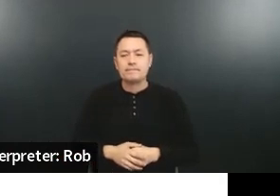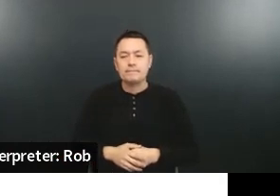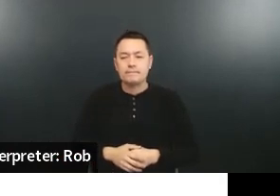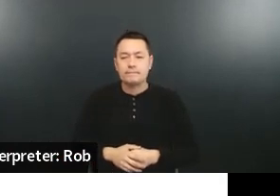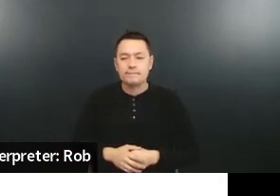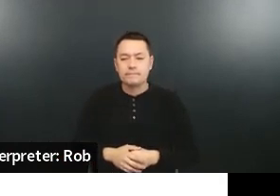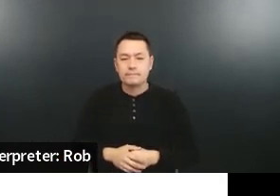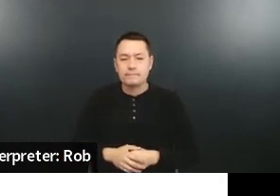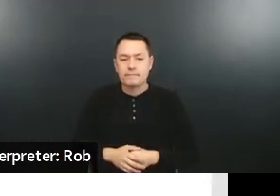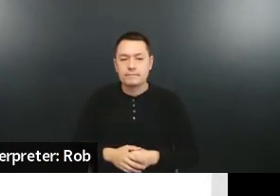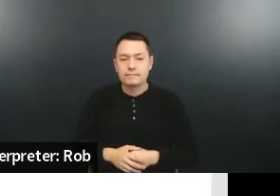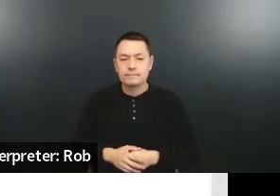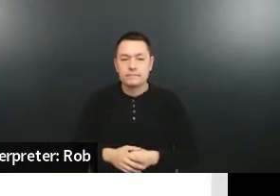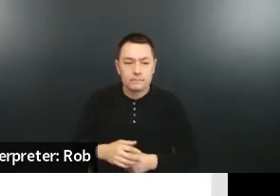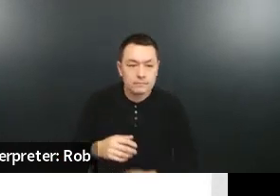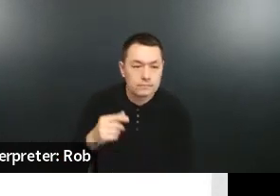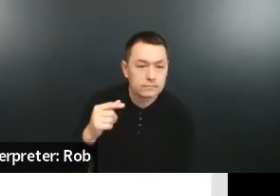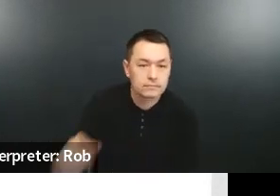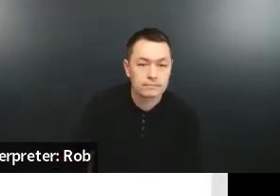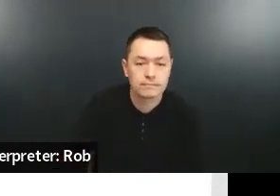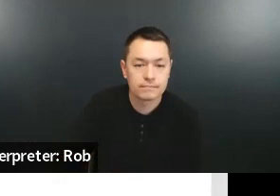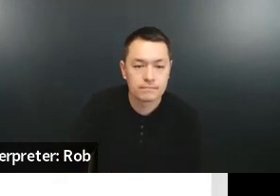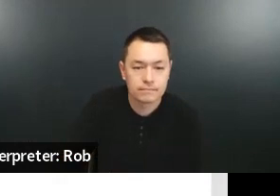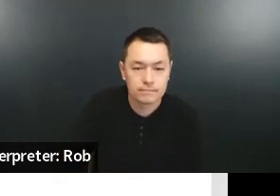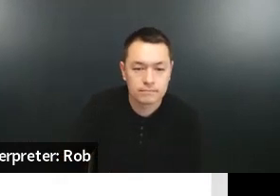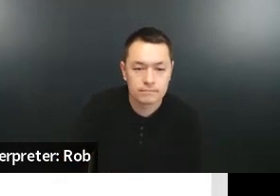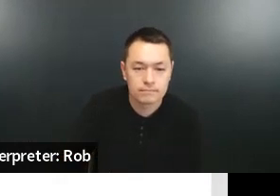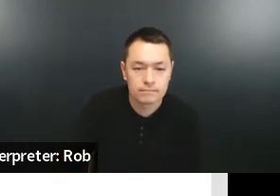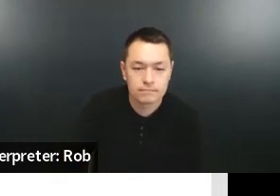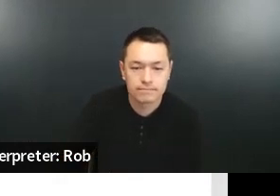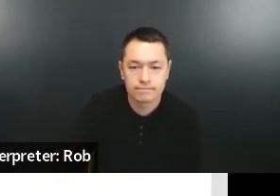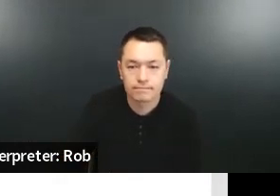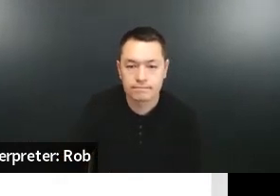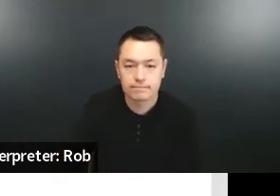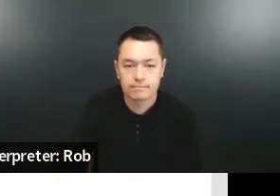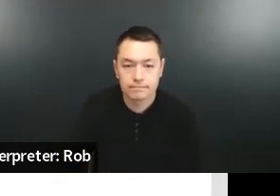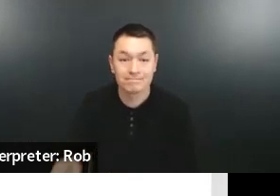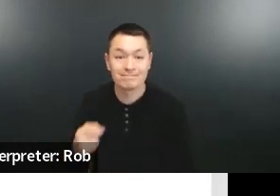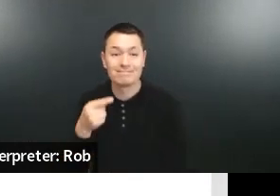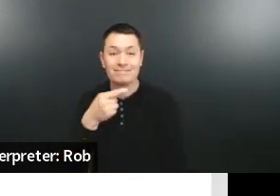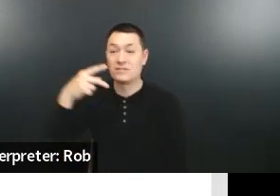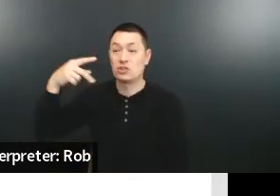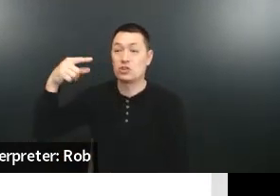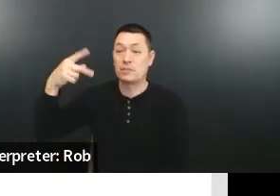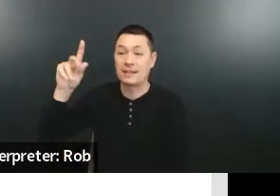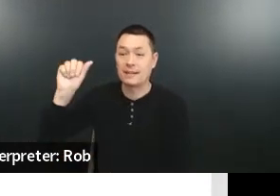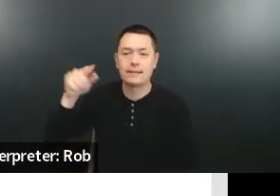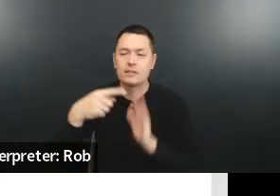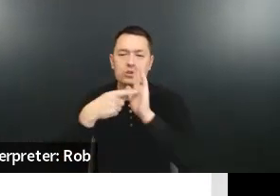a successful retention. I think it's going to show both your cell size and your success rate.